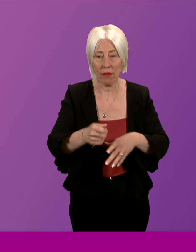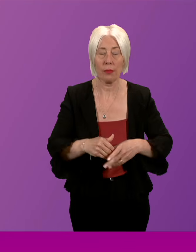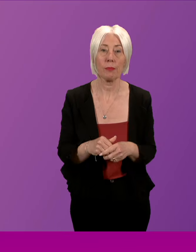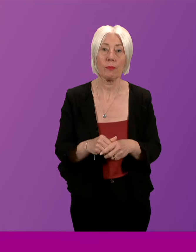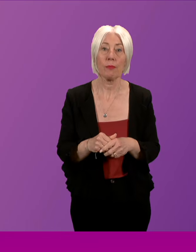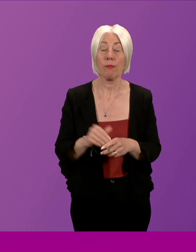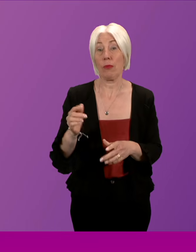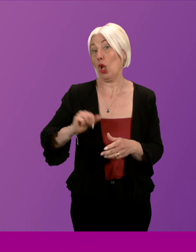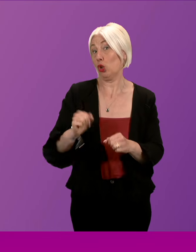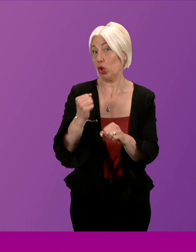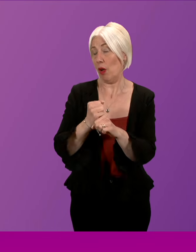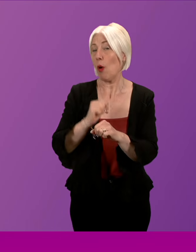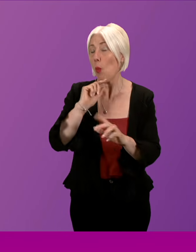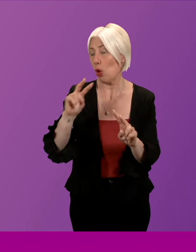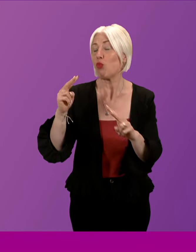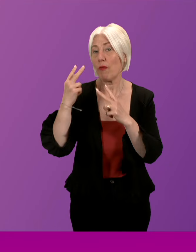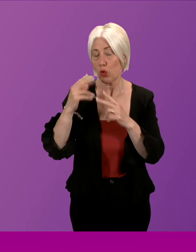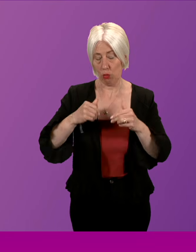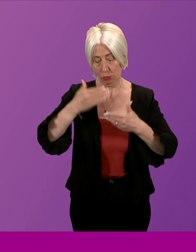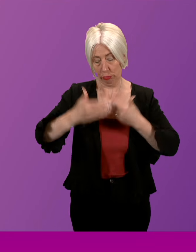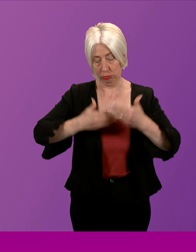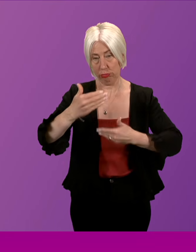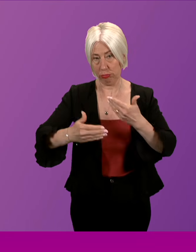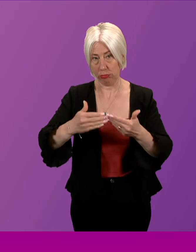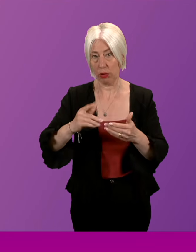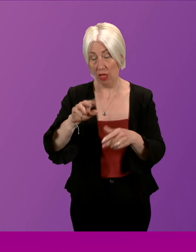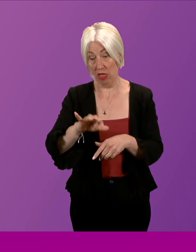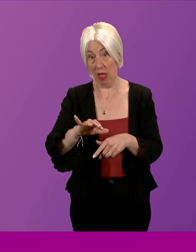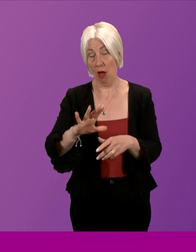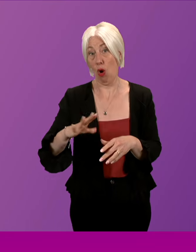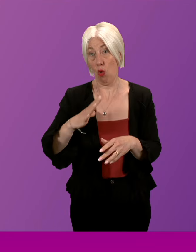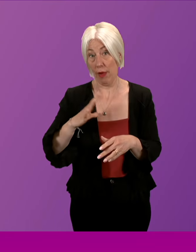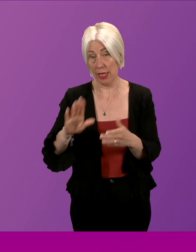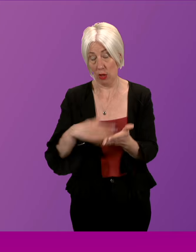Government will always review the steps that are in place to ensure that we have adequate measures.